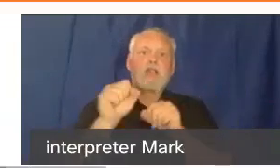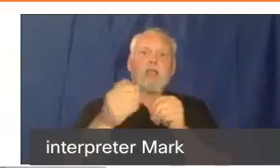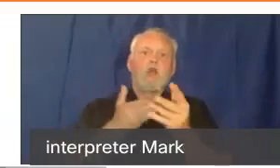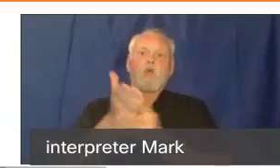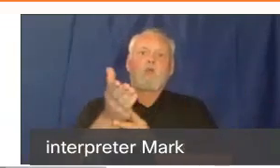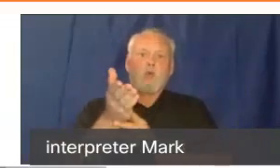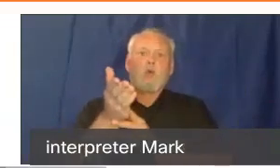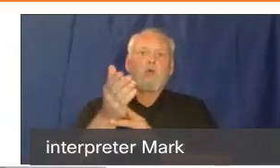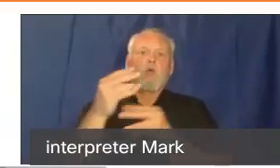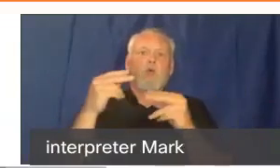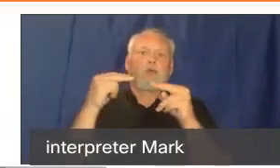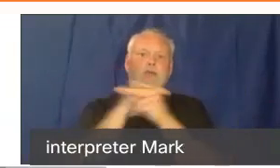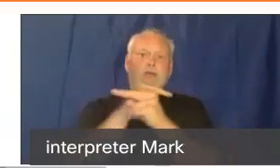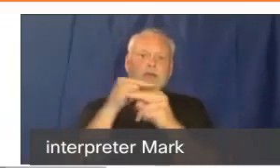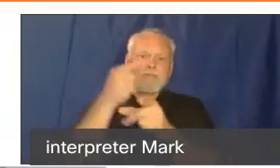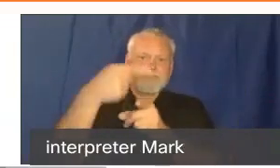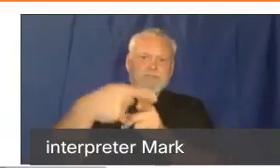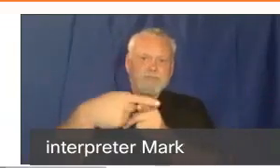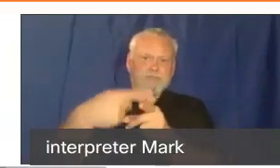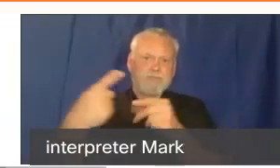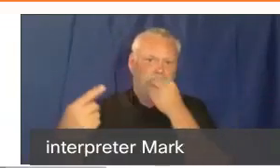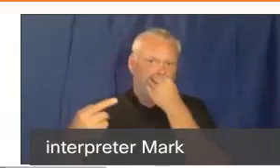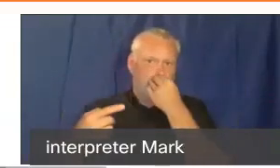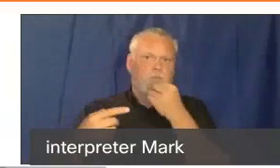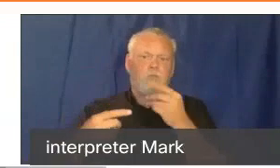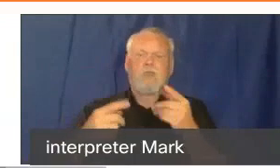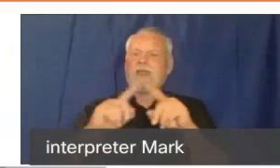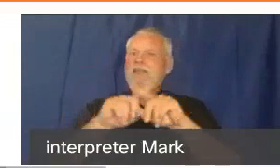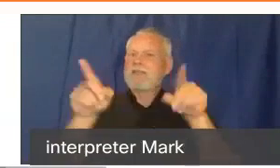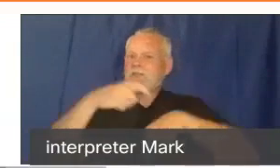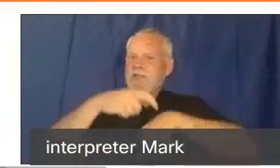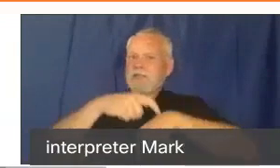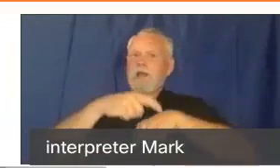So, they're basically going under separate phases. So, but in order for us to do that.